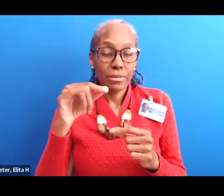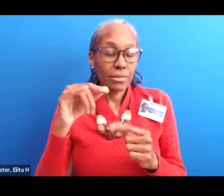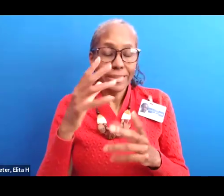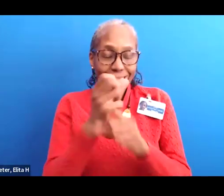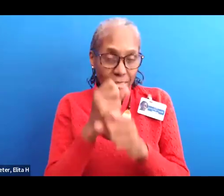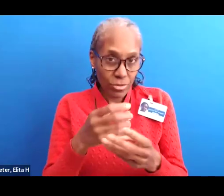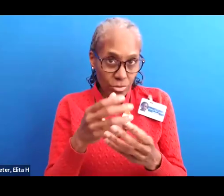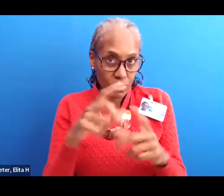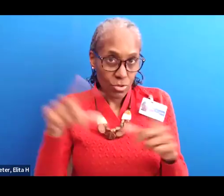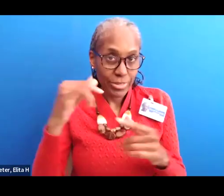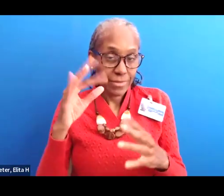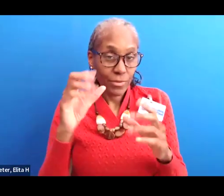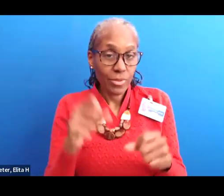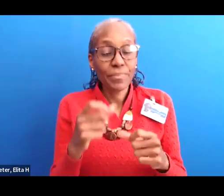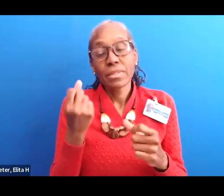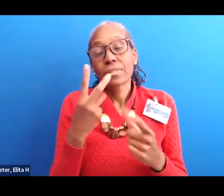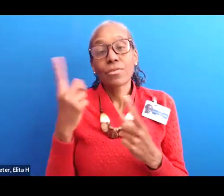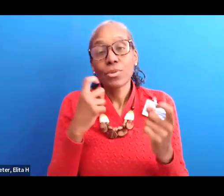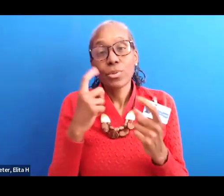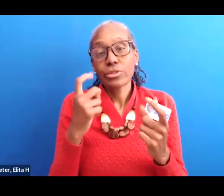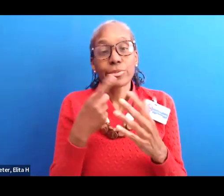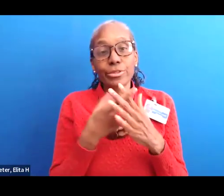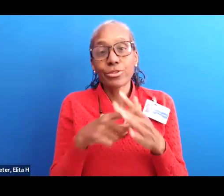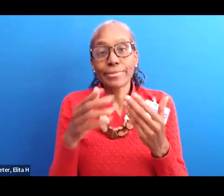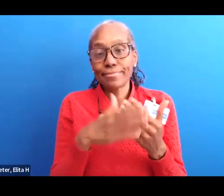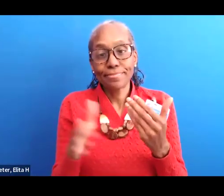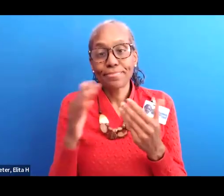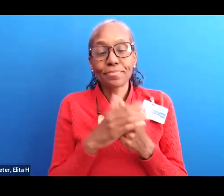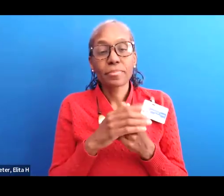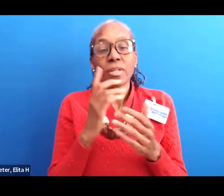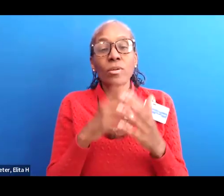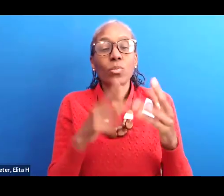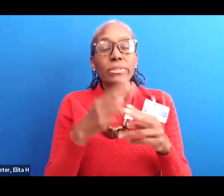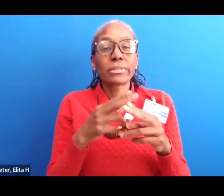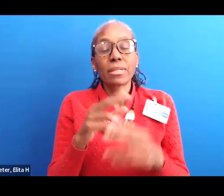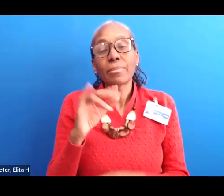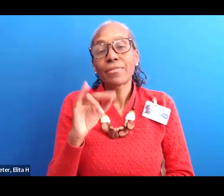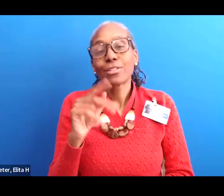We do have a bunch of questions today. We'll just jump right in. What's the name of the instrument to help people